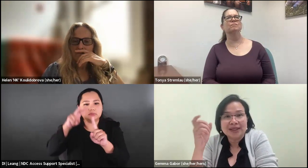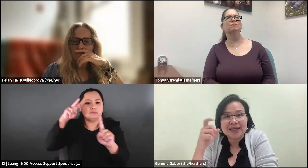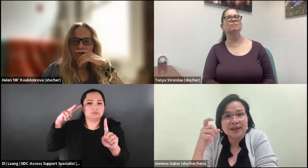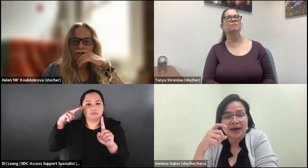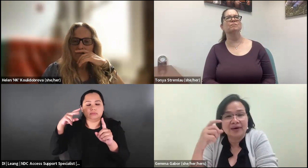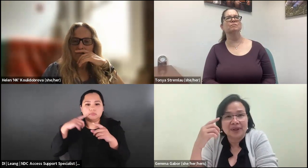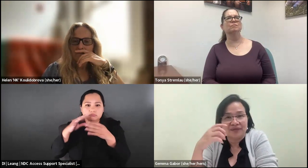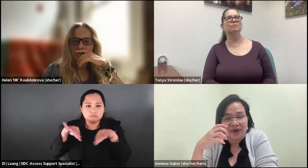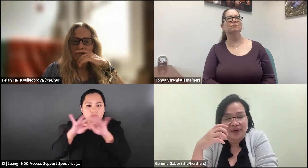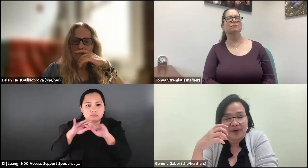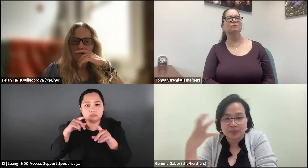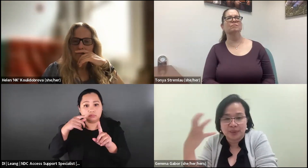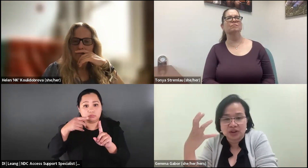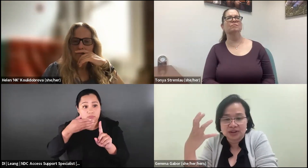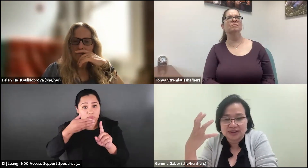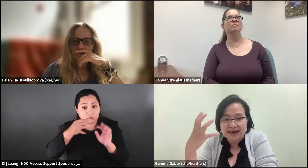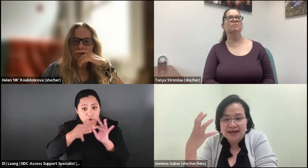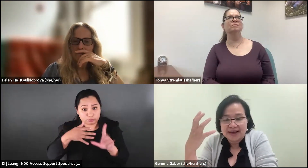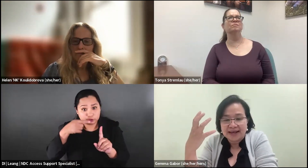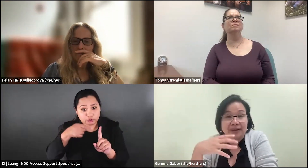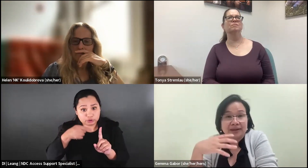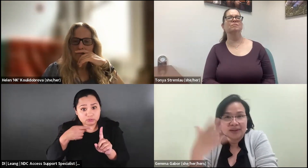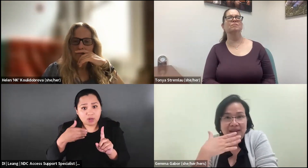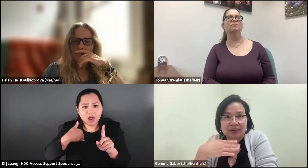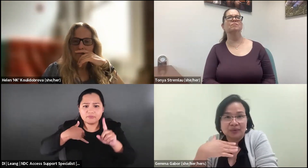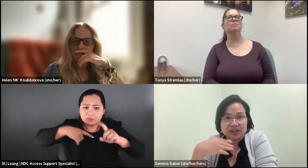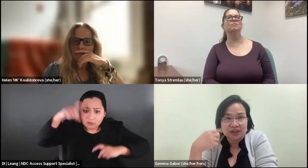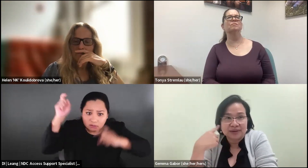to really have that facial expressions and that body language.